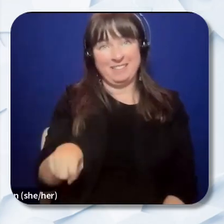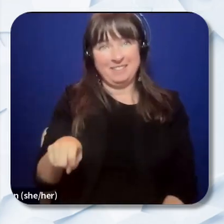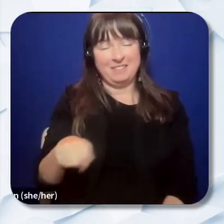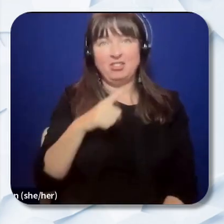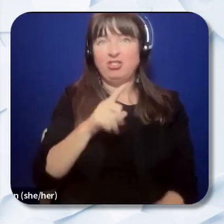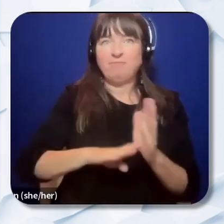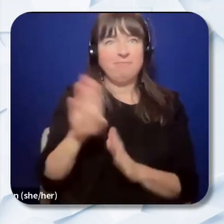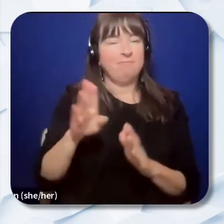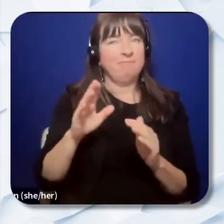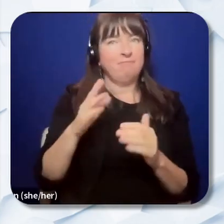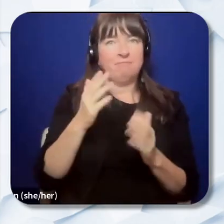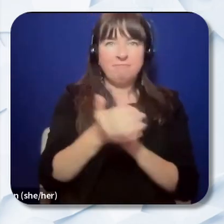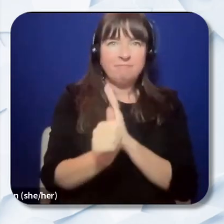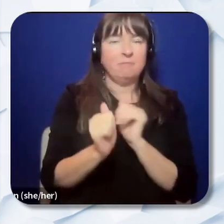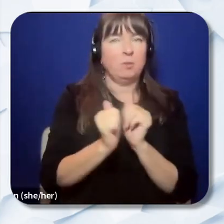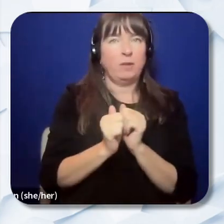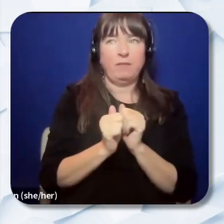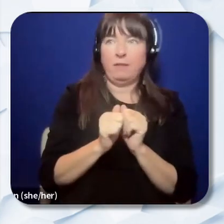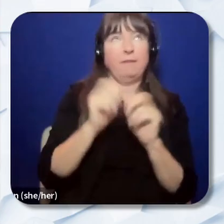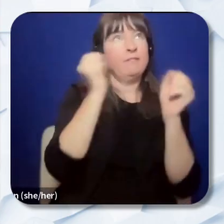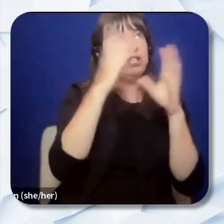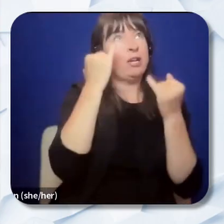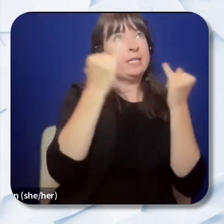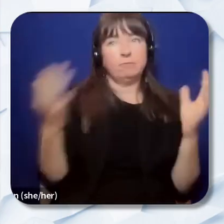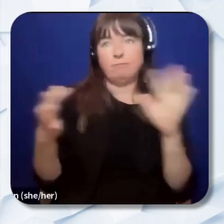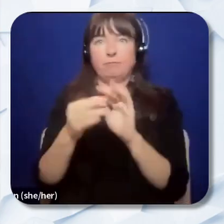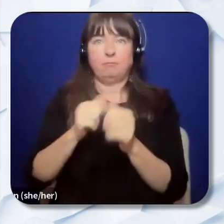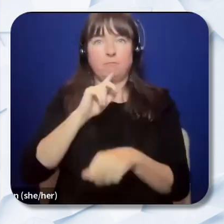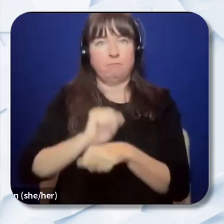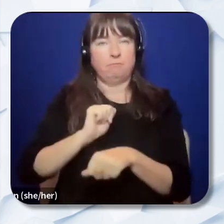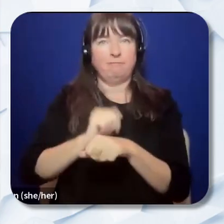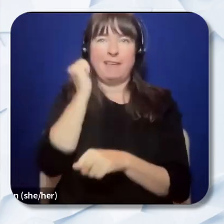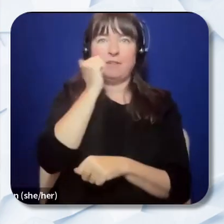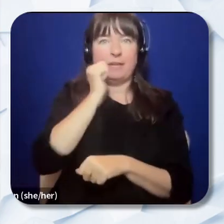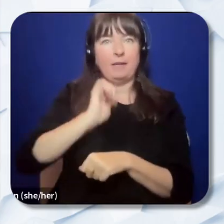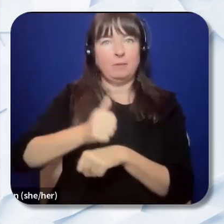connecting visionary ideas with practical implementation serving as a trusted thought